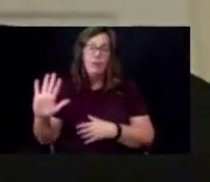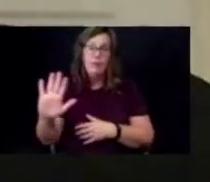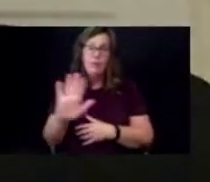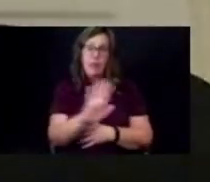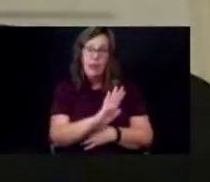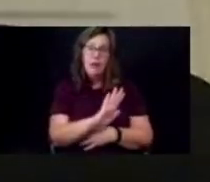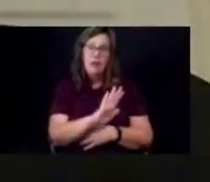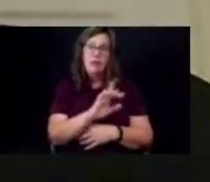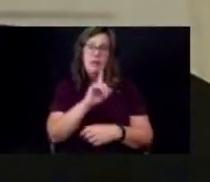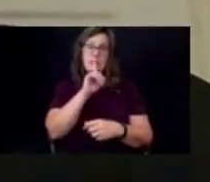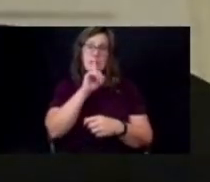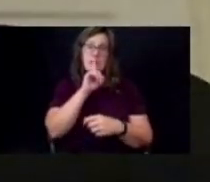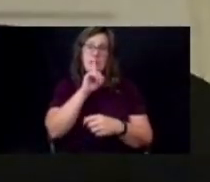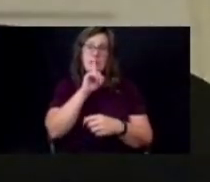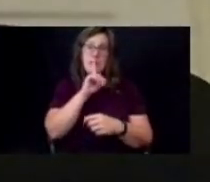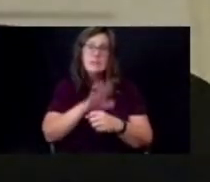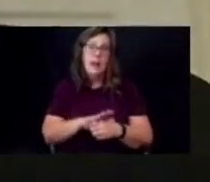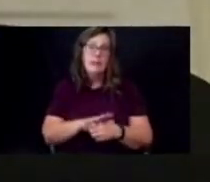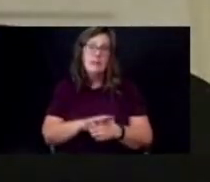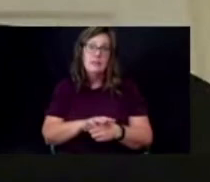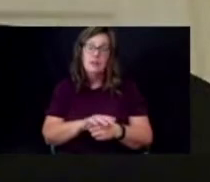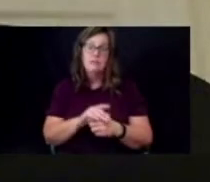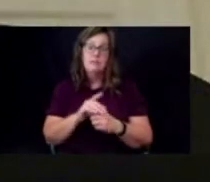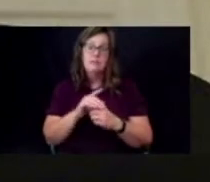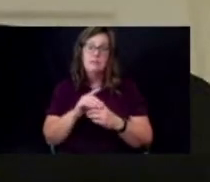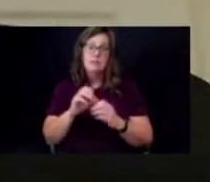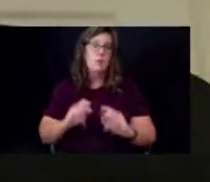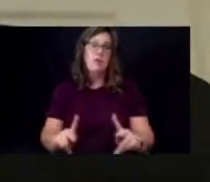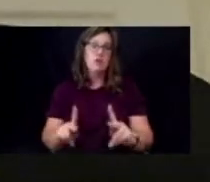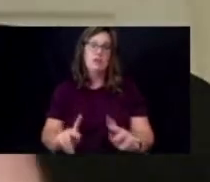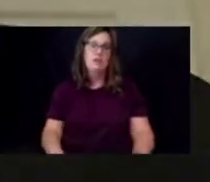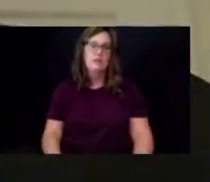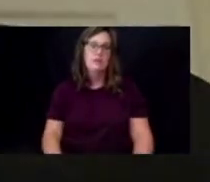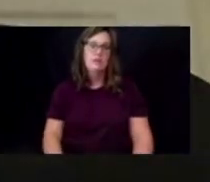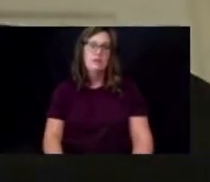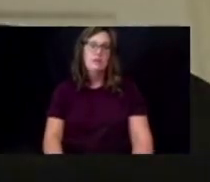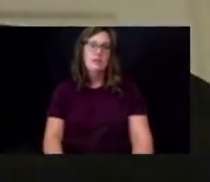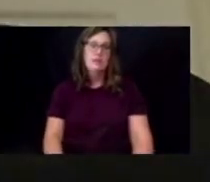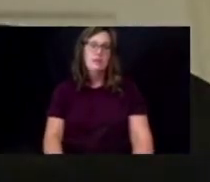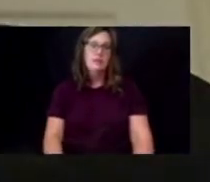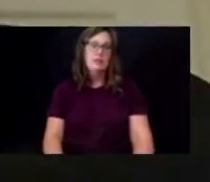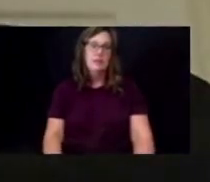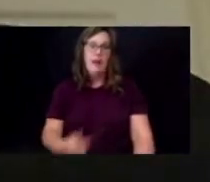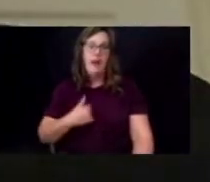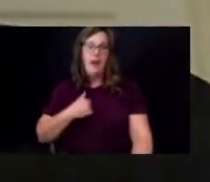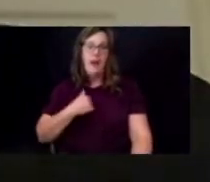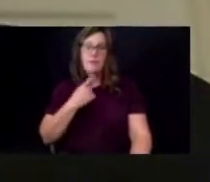again especially trans folks um you know at this point i'm read as a cis man which is not accurate